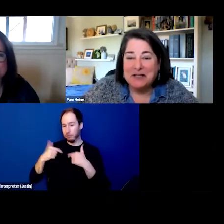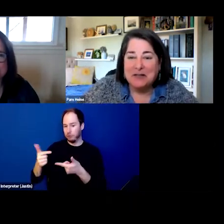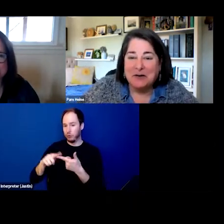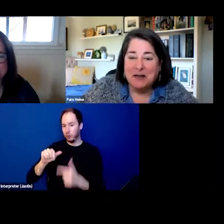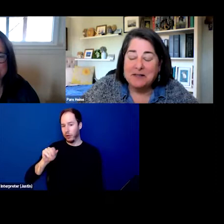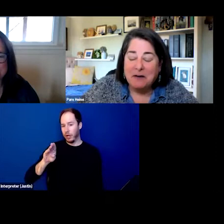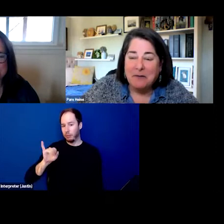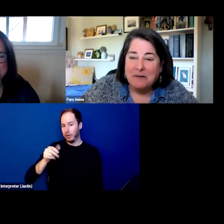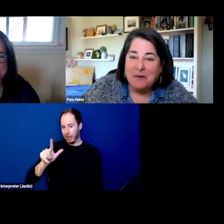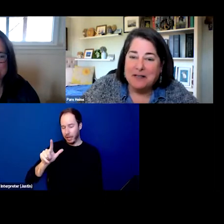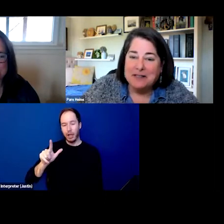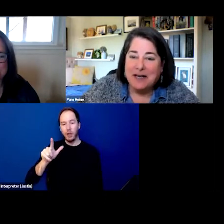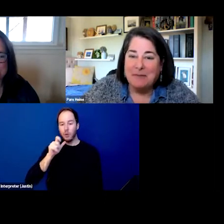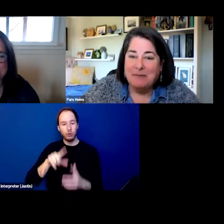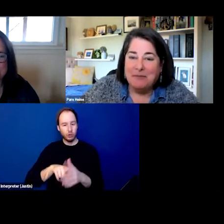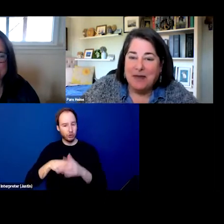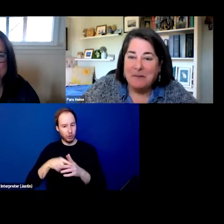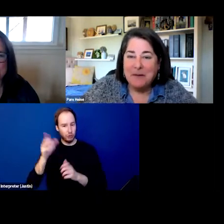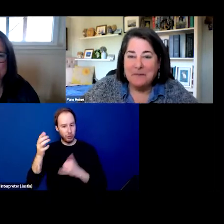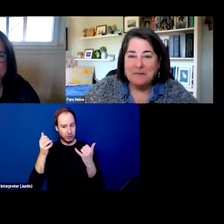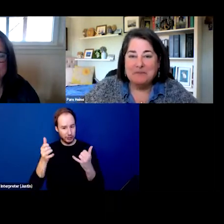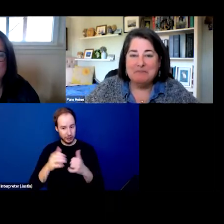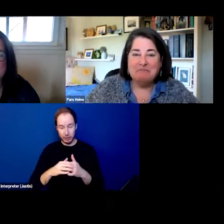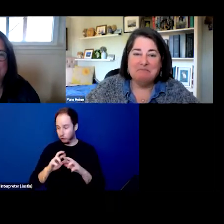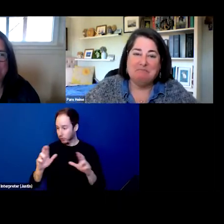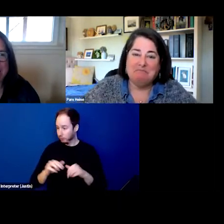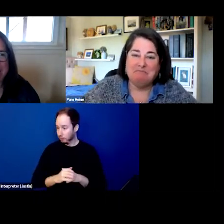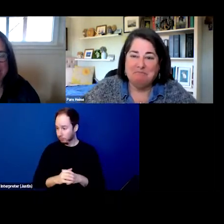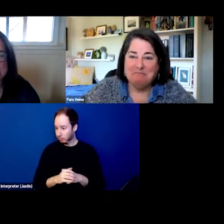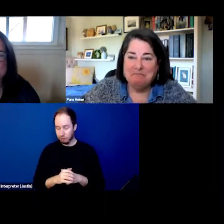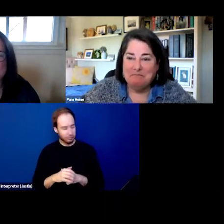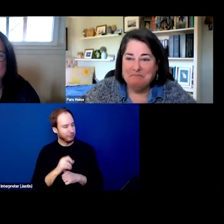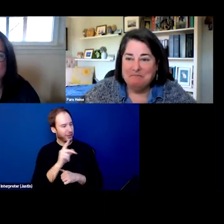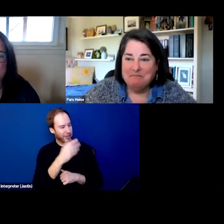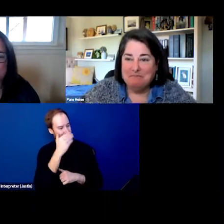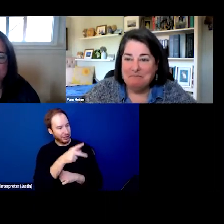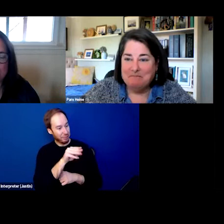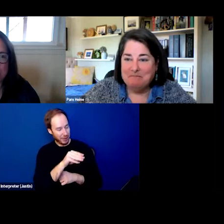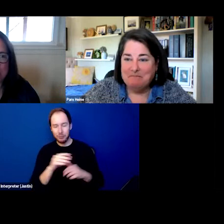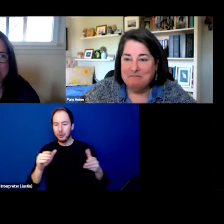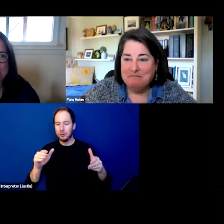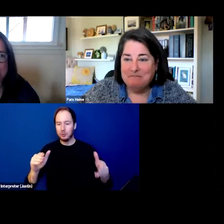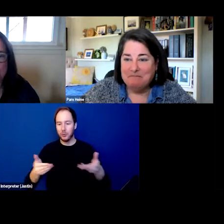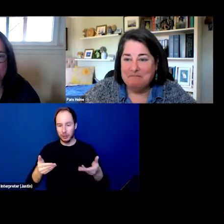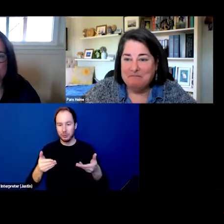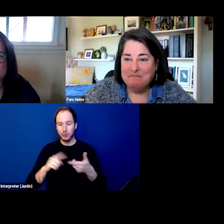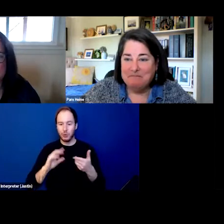who's gonna start things off for us today, Abby. All right, thanks, Pam and welcome everyone to our webinar today.